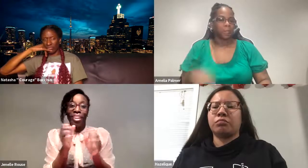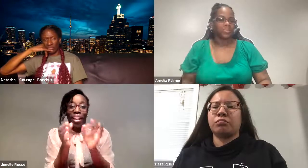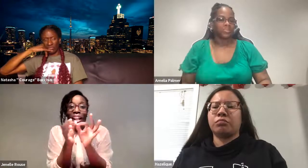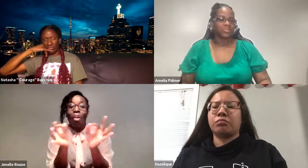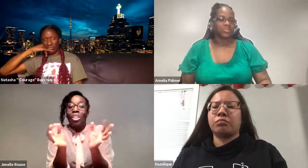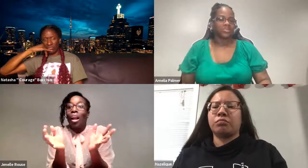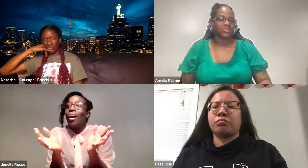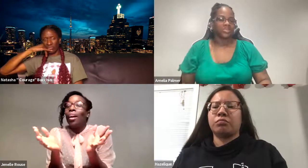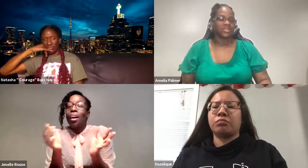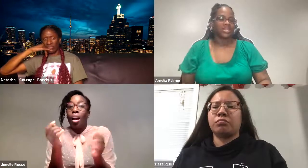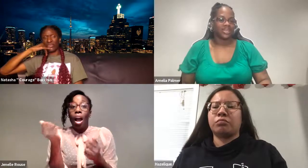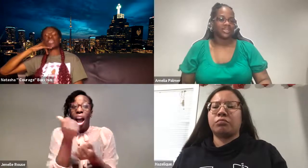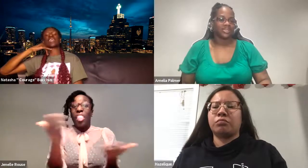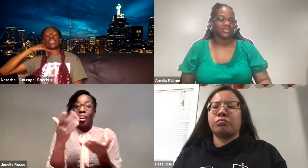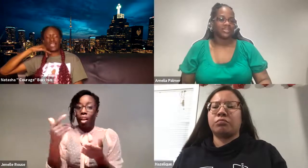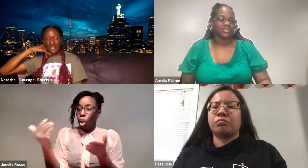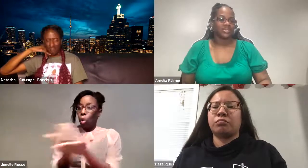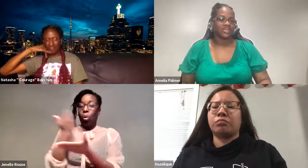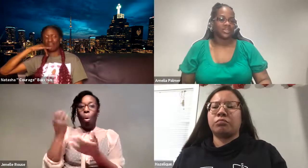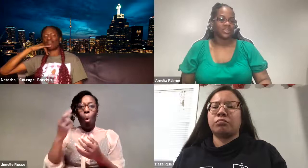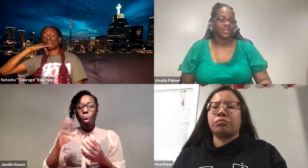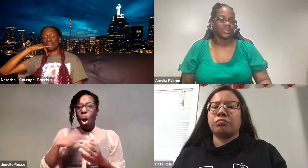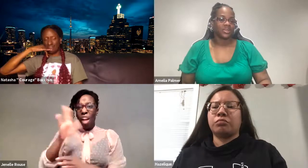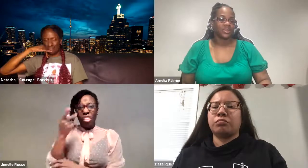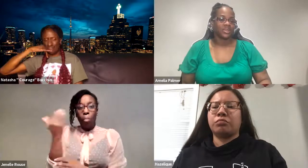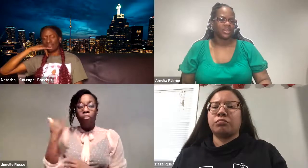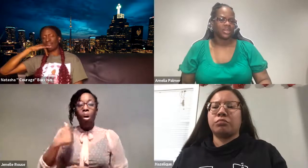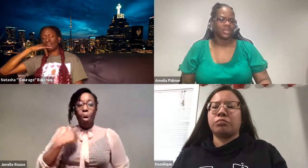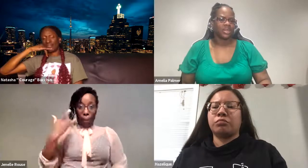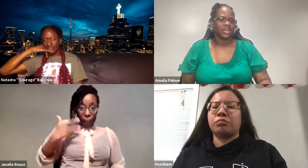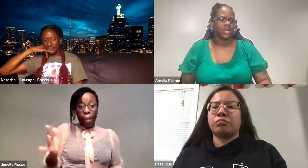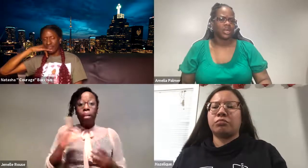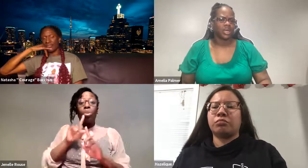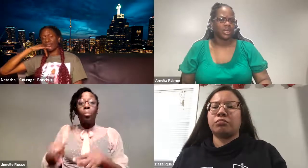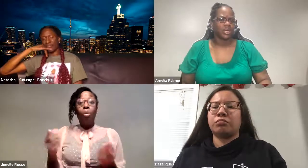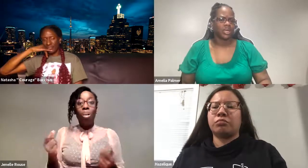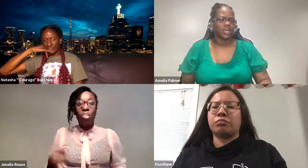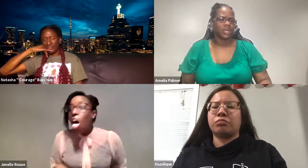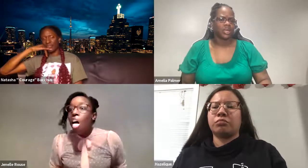and on my end i'm fascinated by linguistics. anything new that comes up or whether i've not